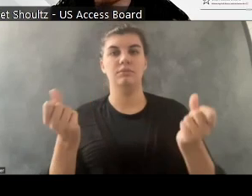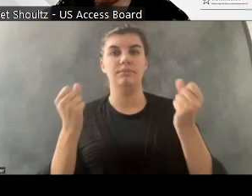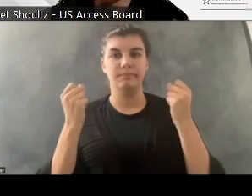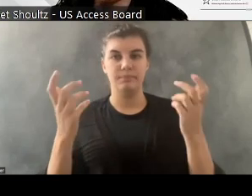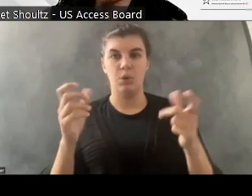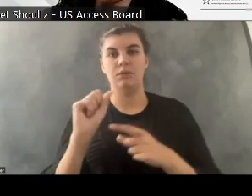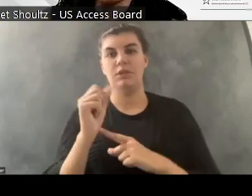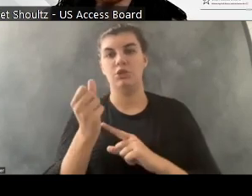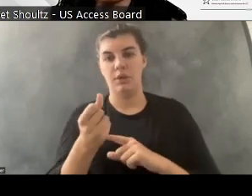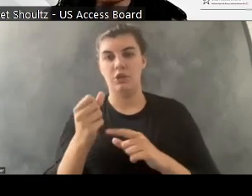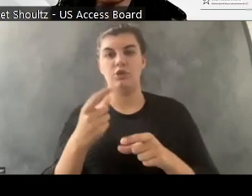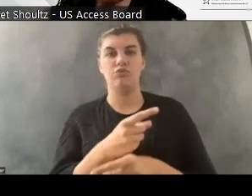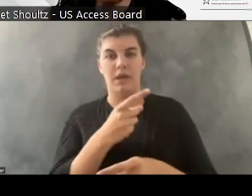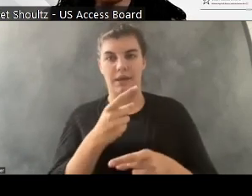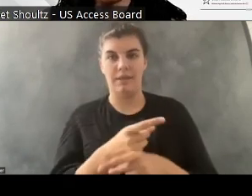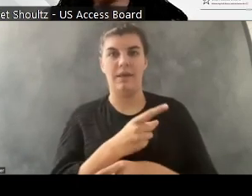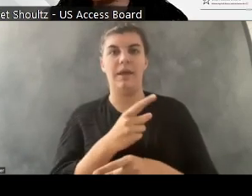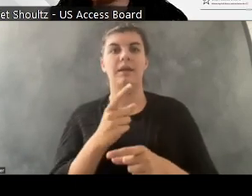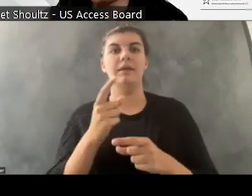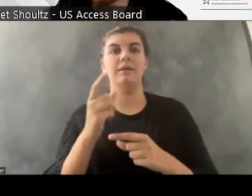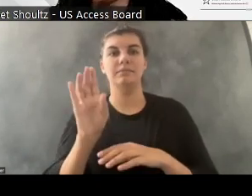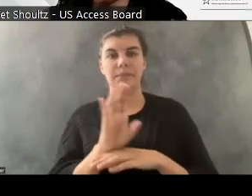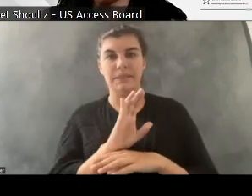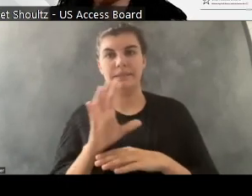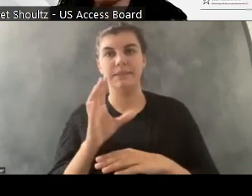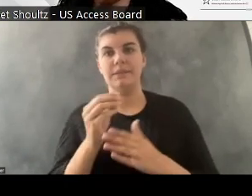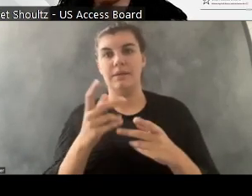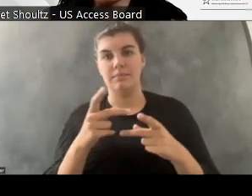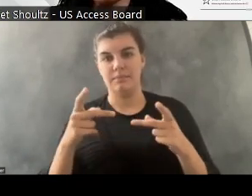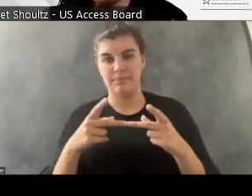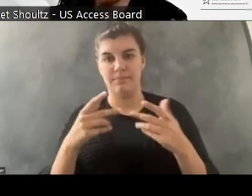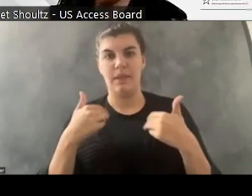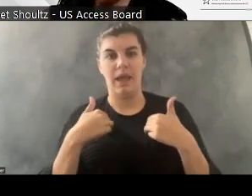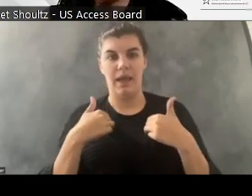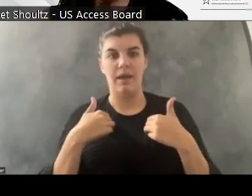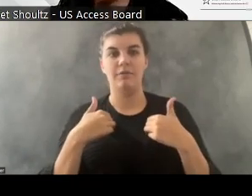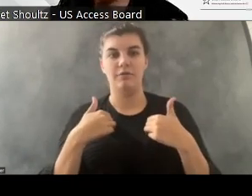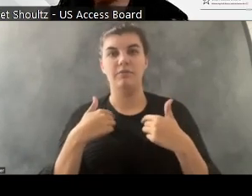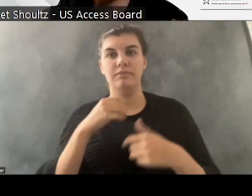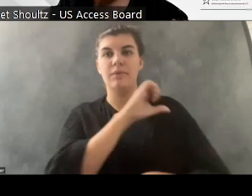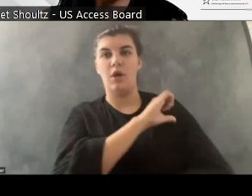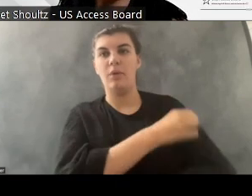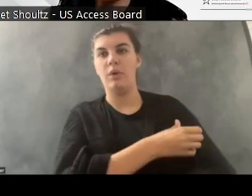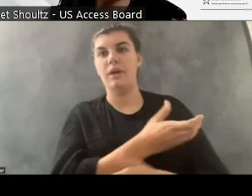cases regulated entities have authority to acquire additional right-of-way, which made it a confusing